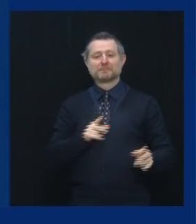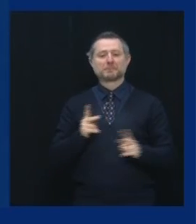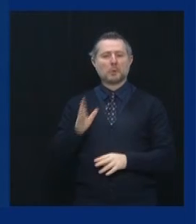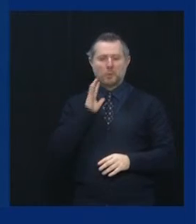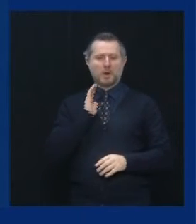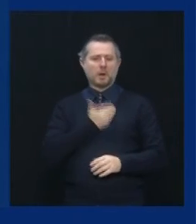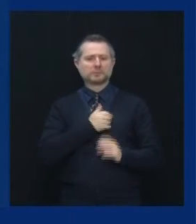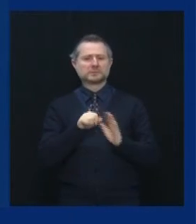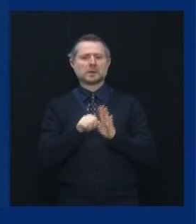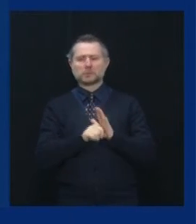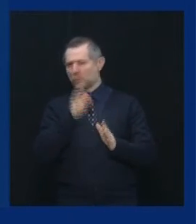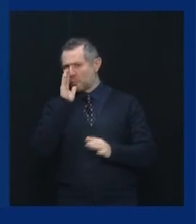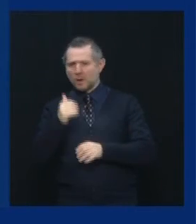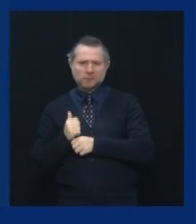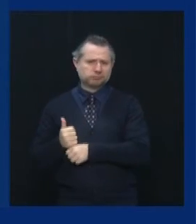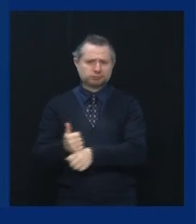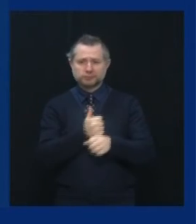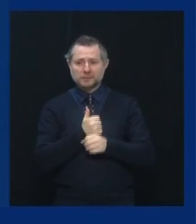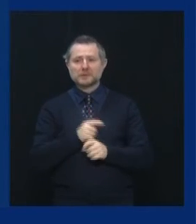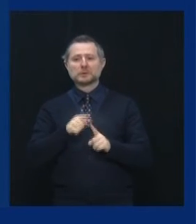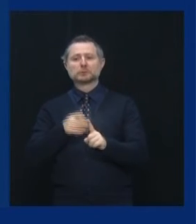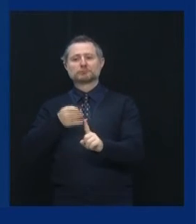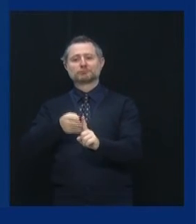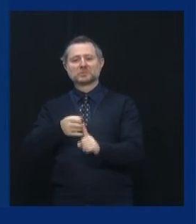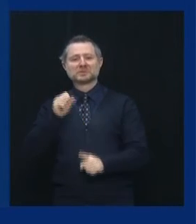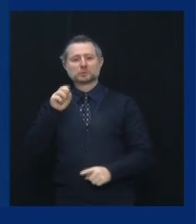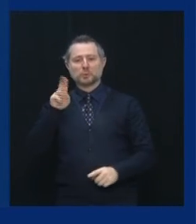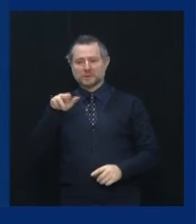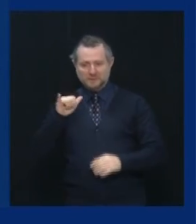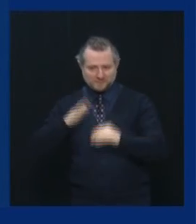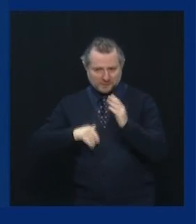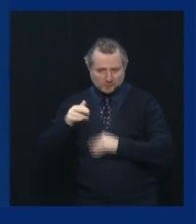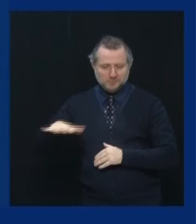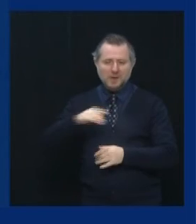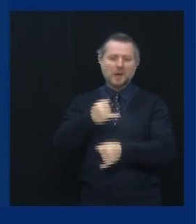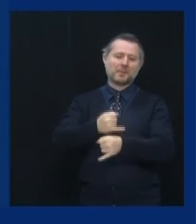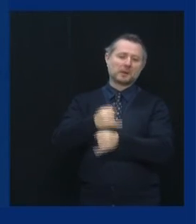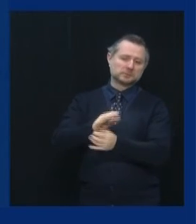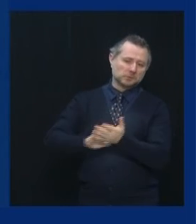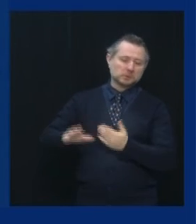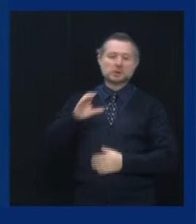DRIVE THROUGH VACCINATION CENTERS LIKE WE DID DRIVE-THRU